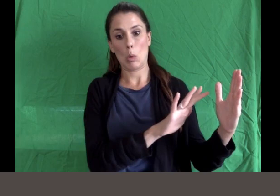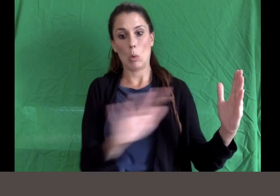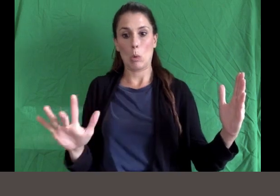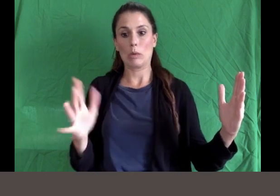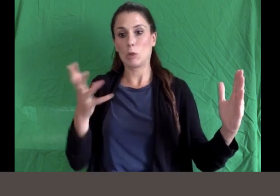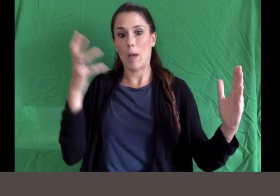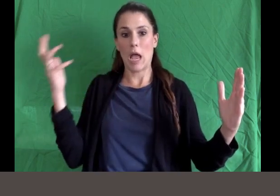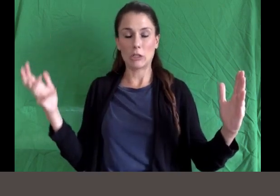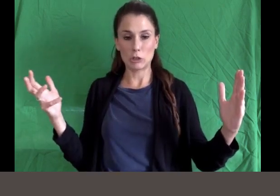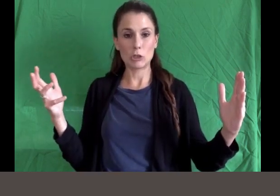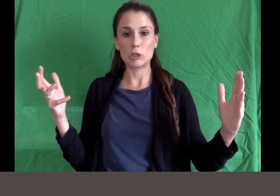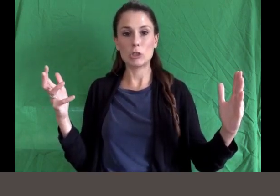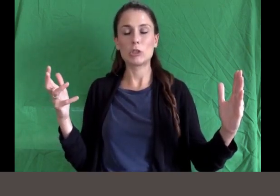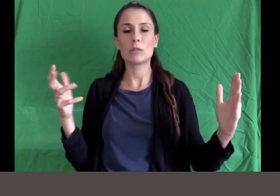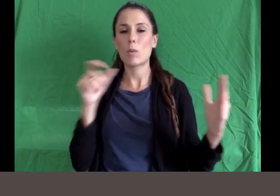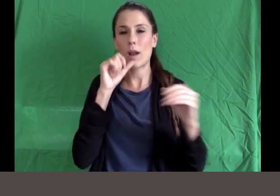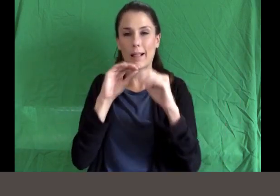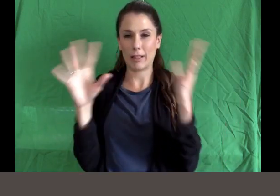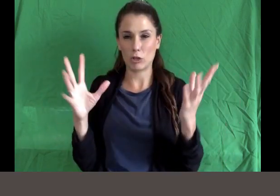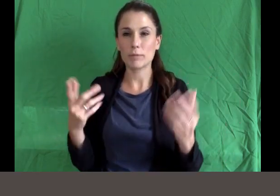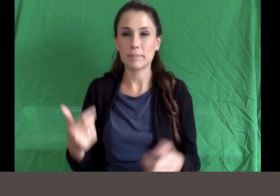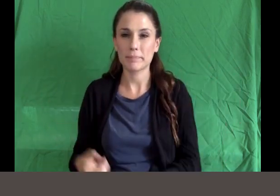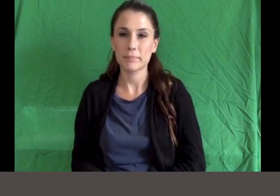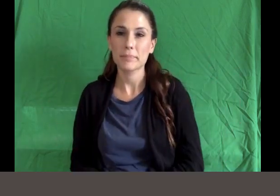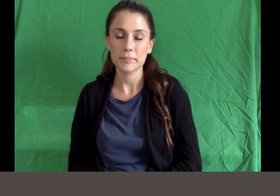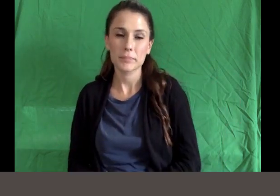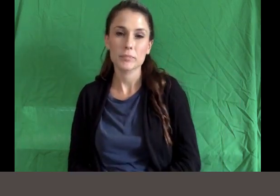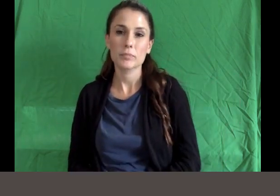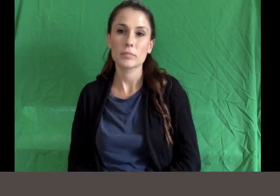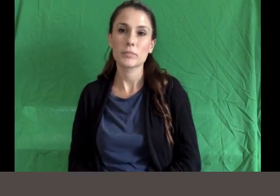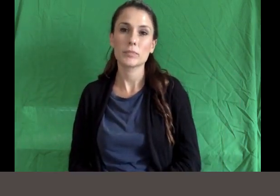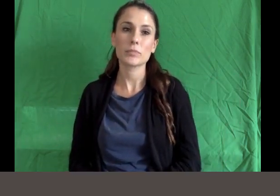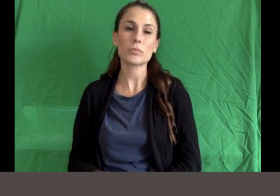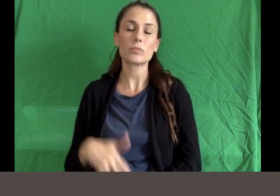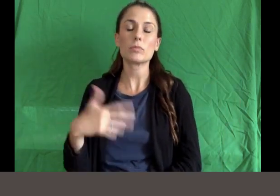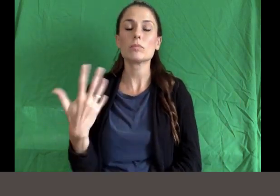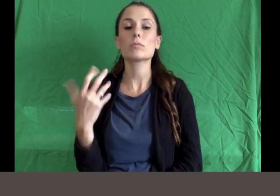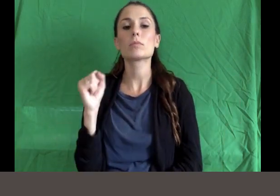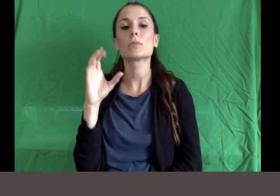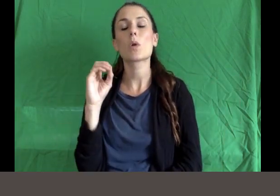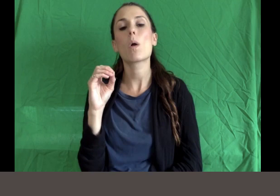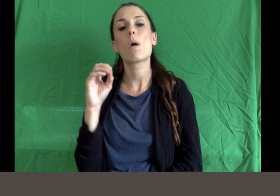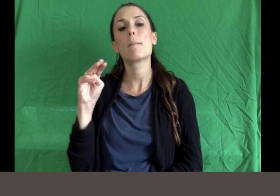grain control over our tick density allowing us to reduce the amount of visual noise that somebody